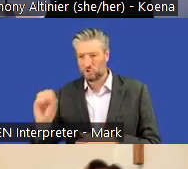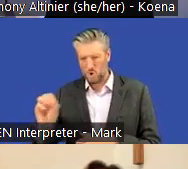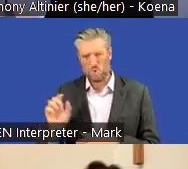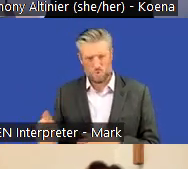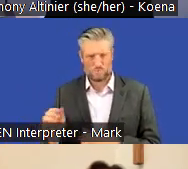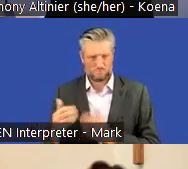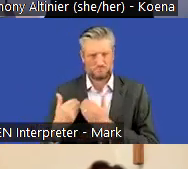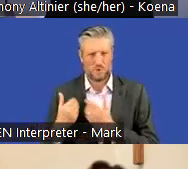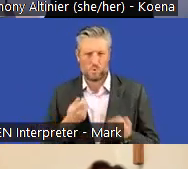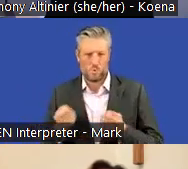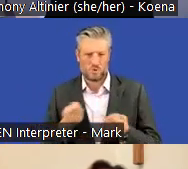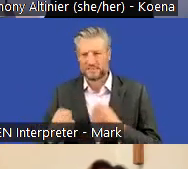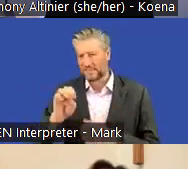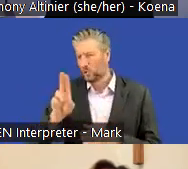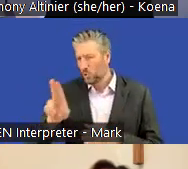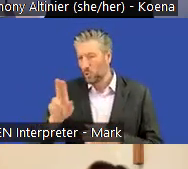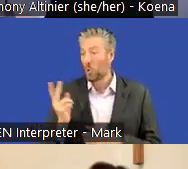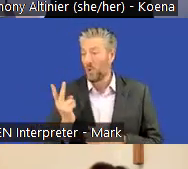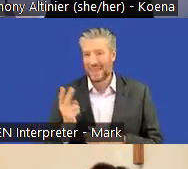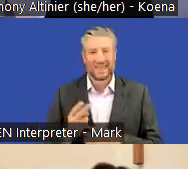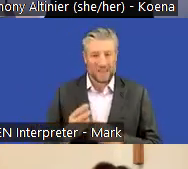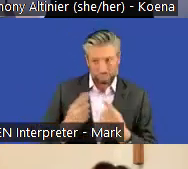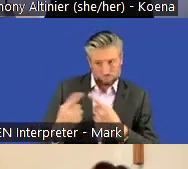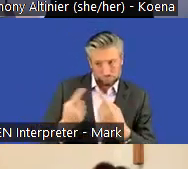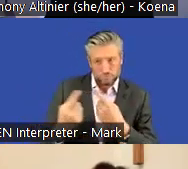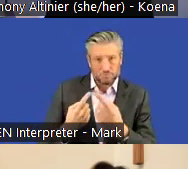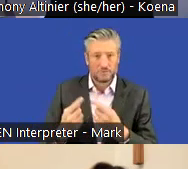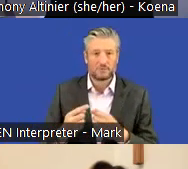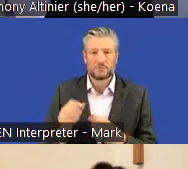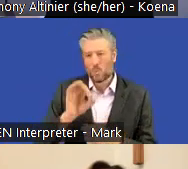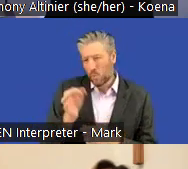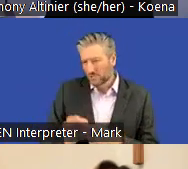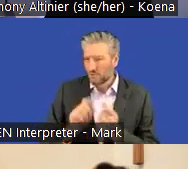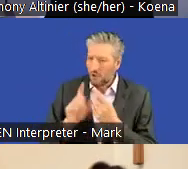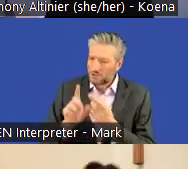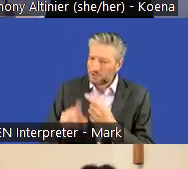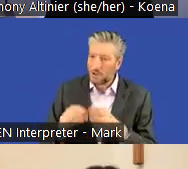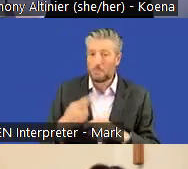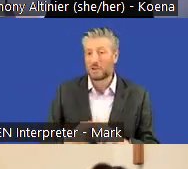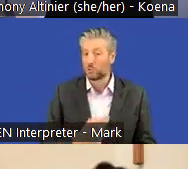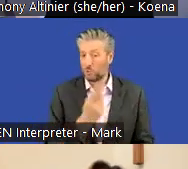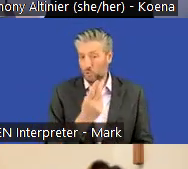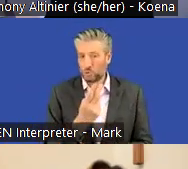questions. We also have a couple of members there. So you can ask people who have been through the certification and exams.